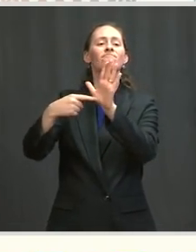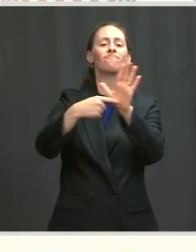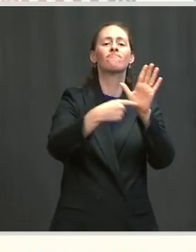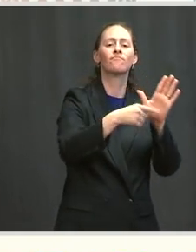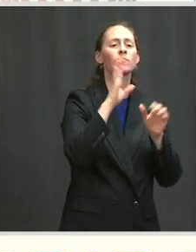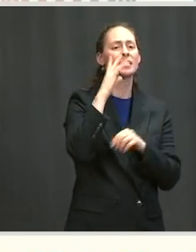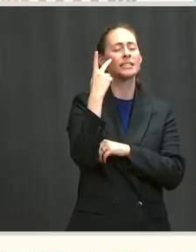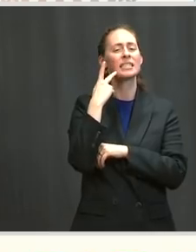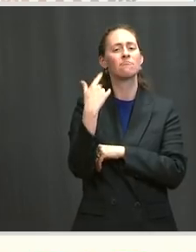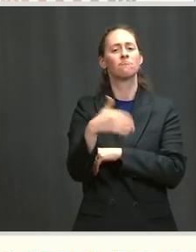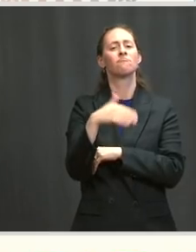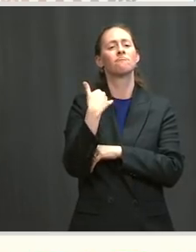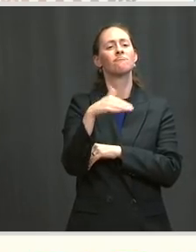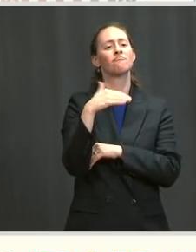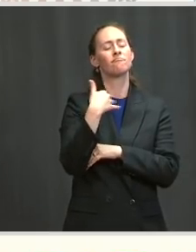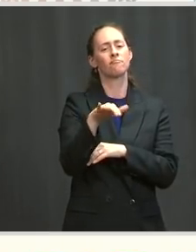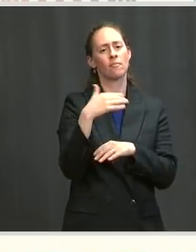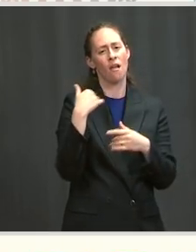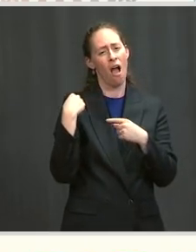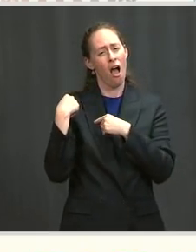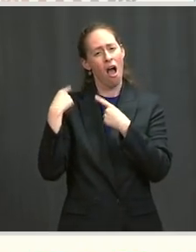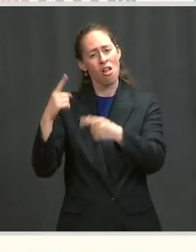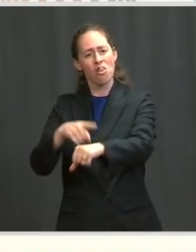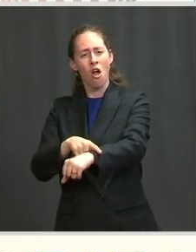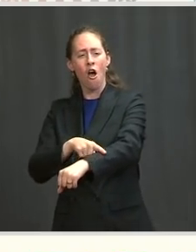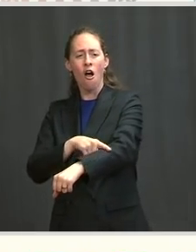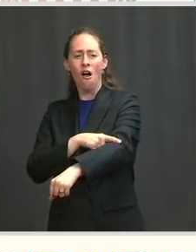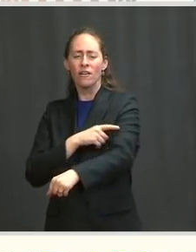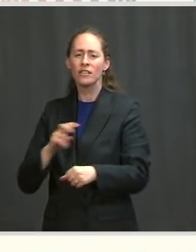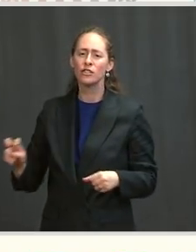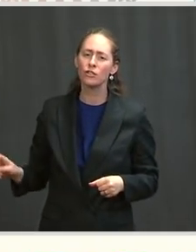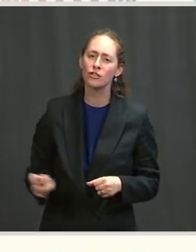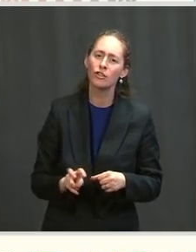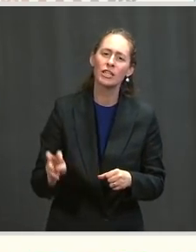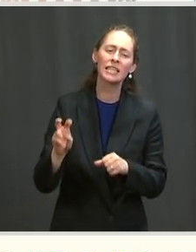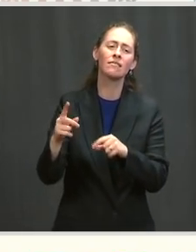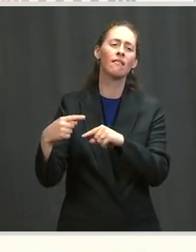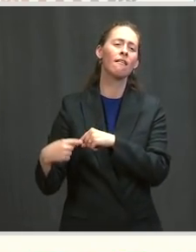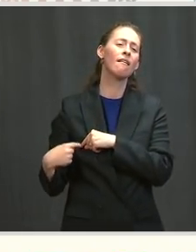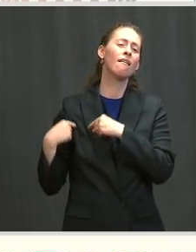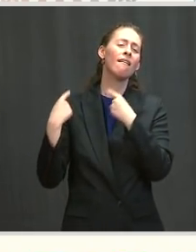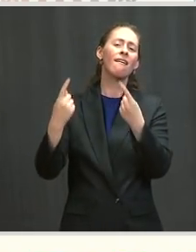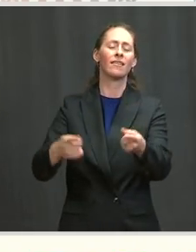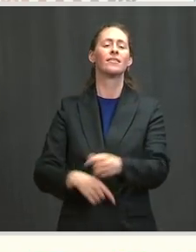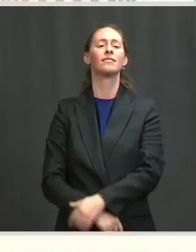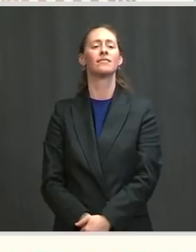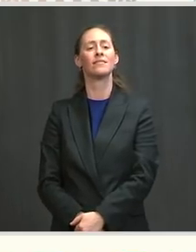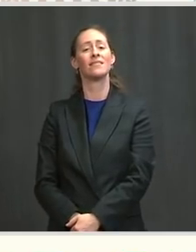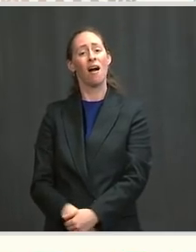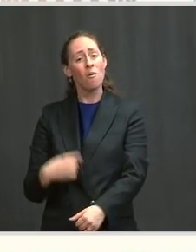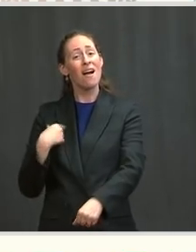and how long it's been, and how far we've come -- have you come. But how much further we have to go.